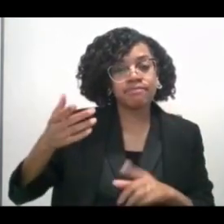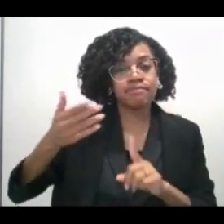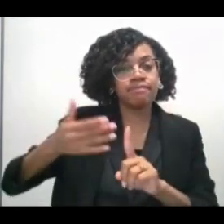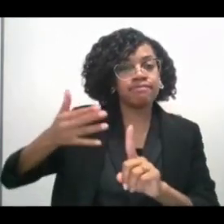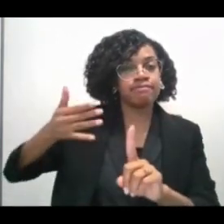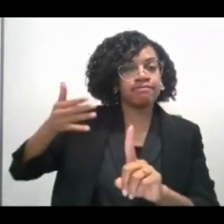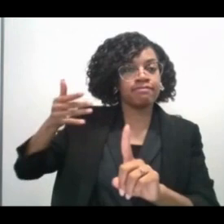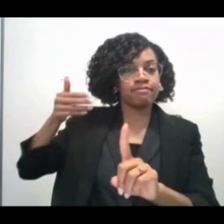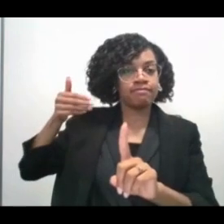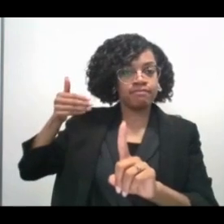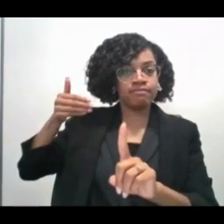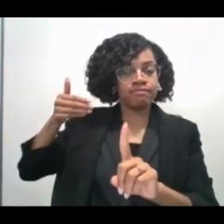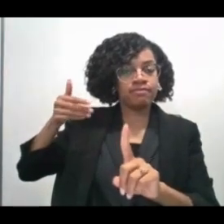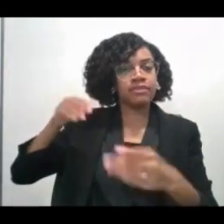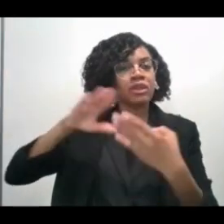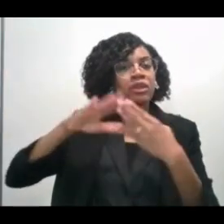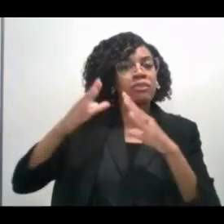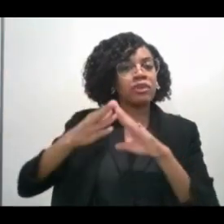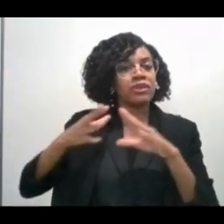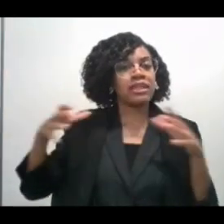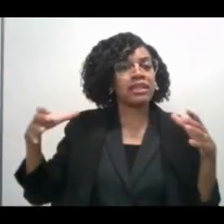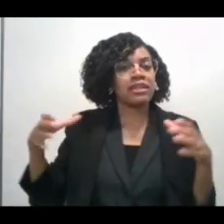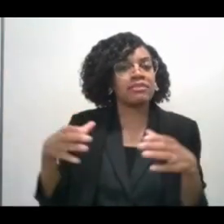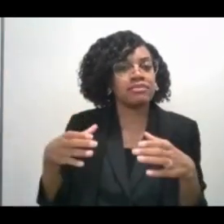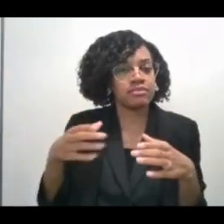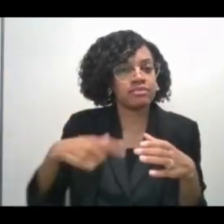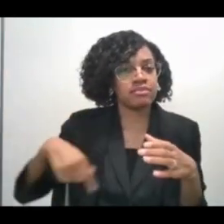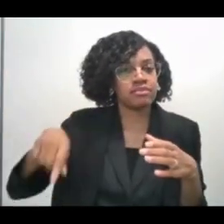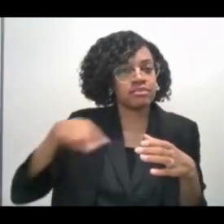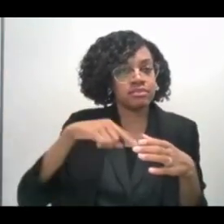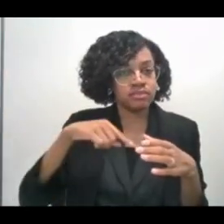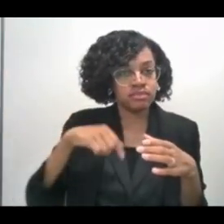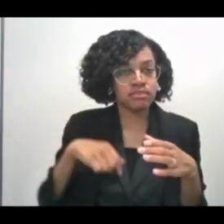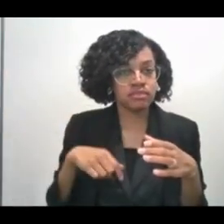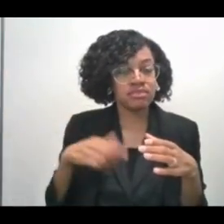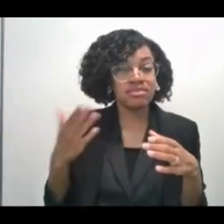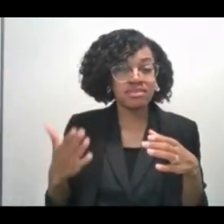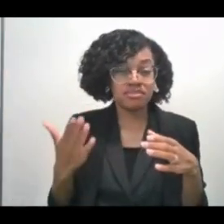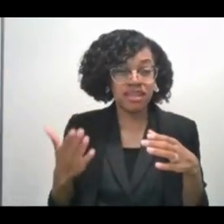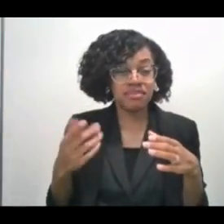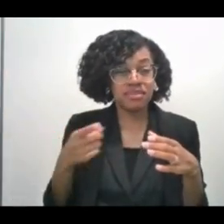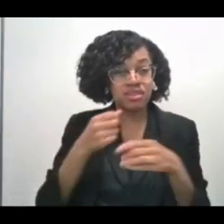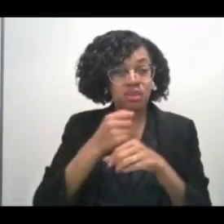might put people into a position of being more exposed,